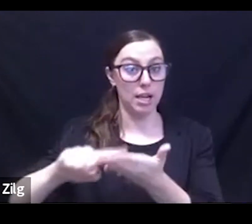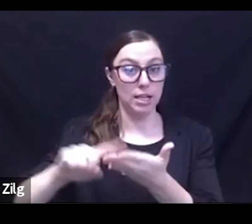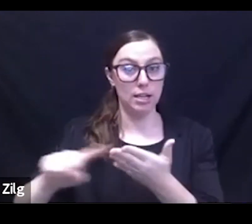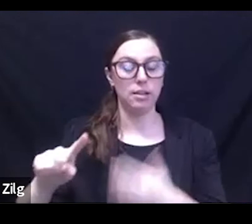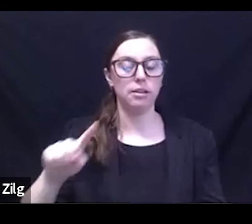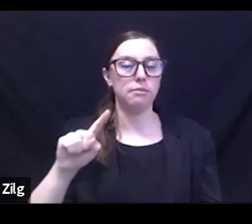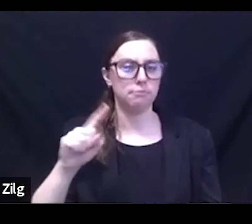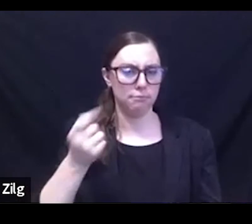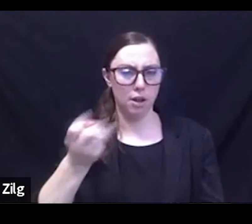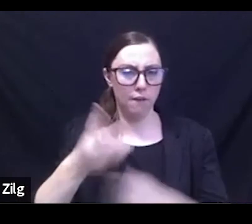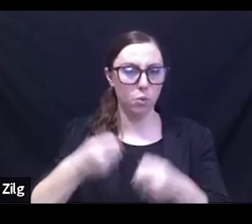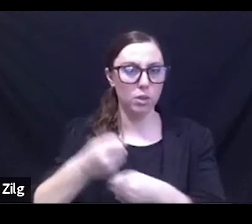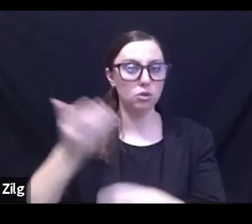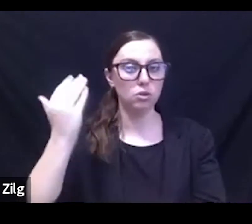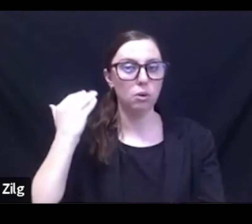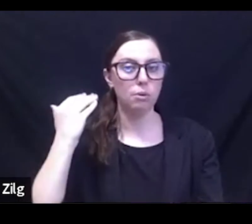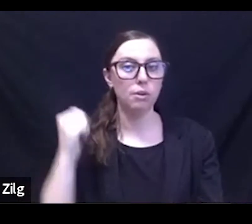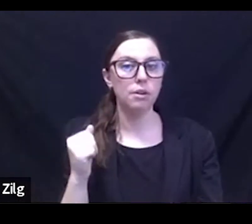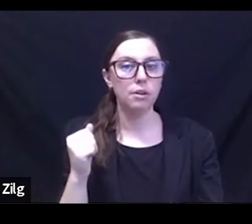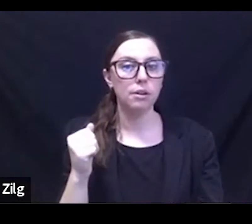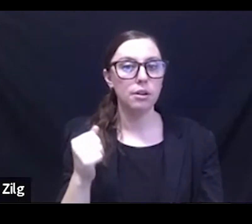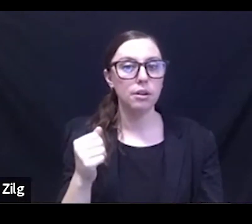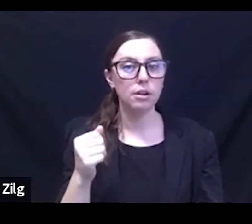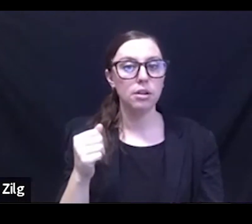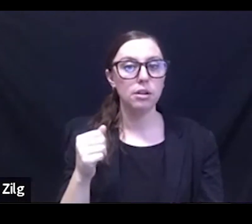a couple of years ago, specifically with people